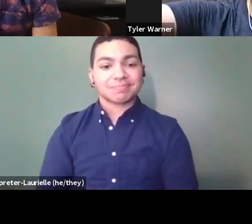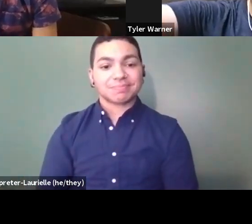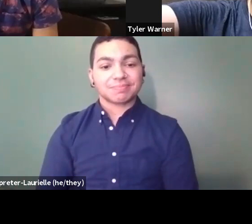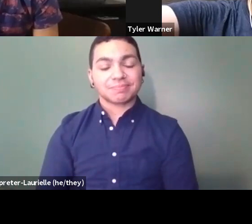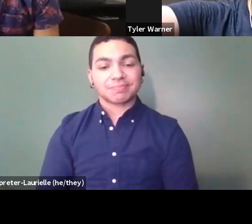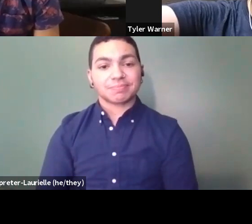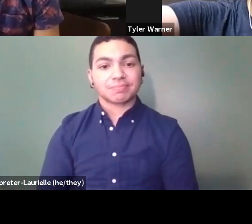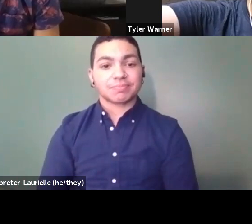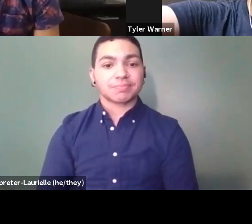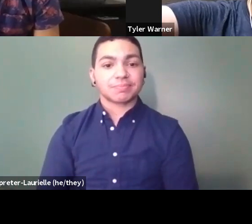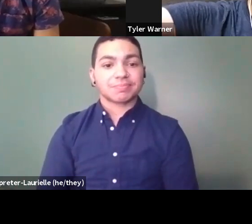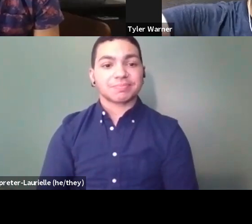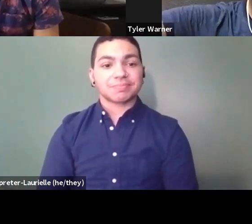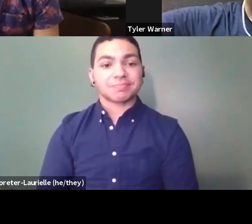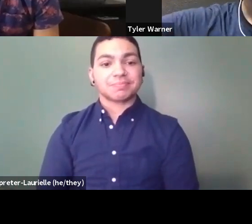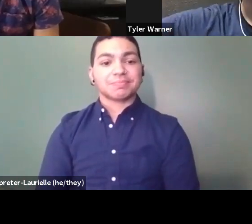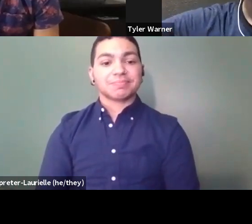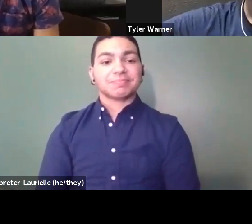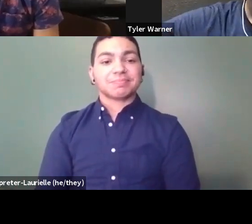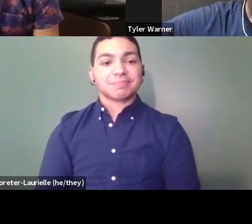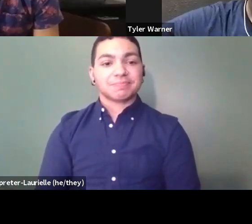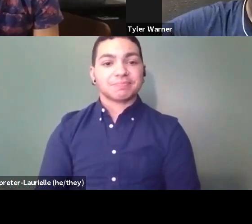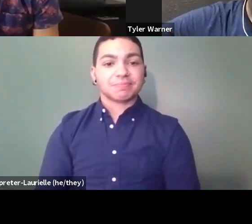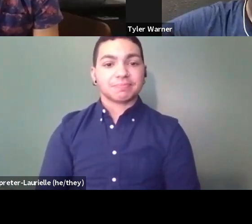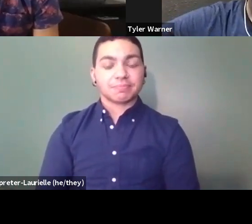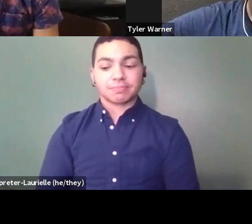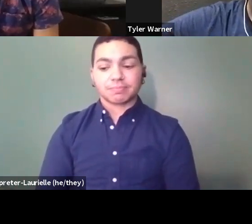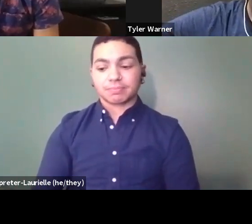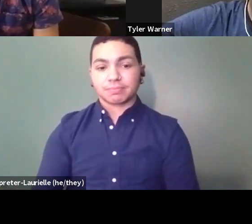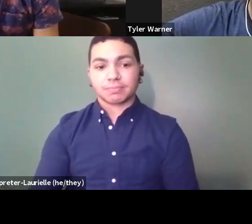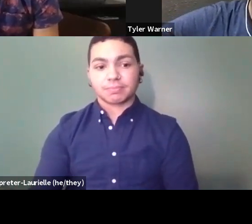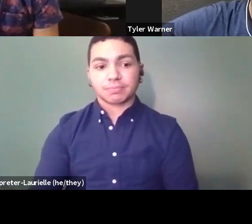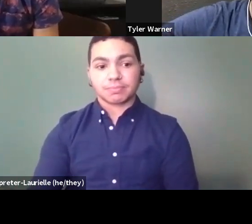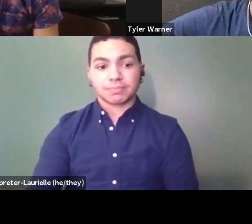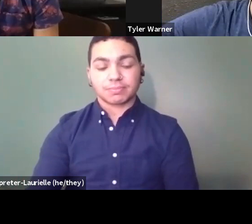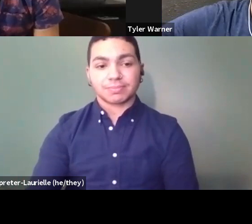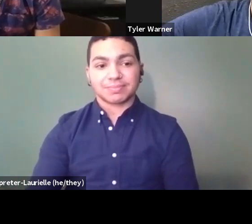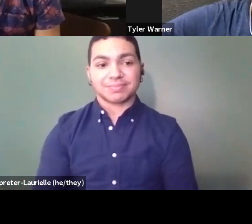resiliency, the vision of the world that is one that I just